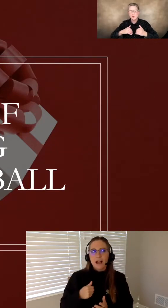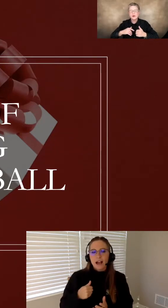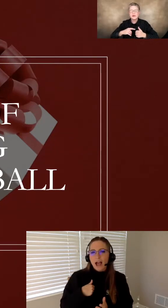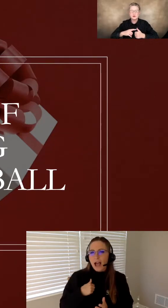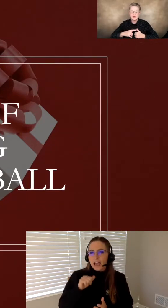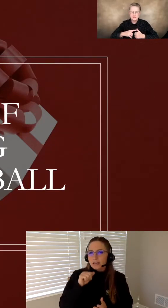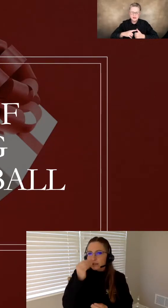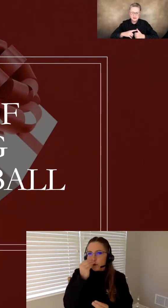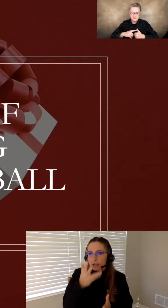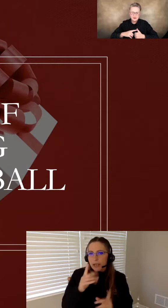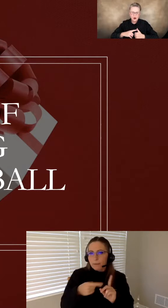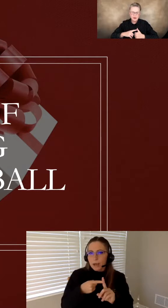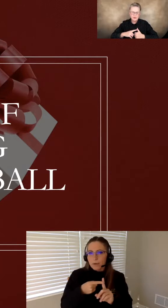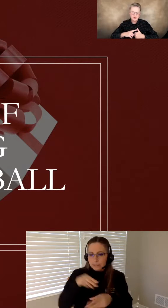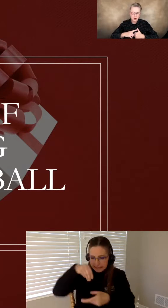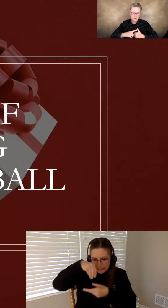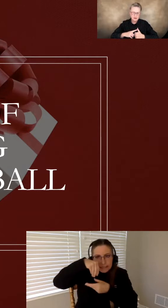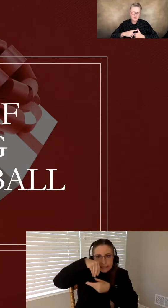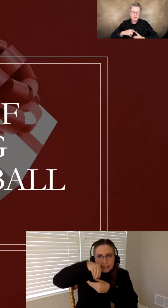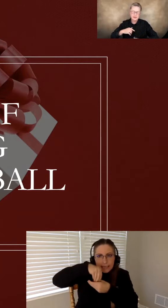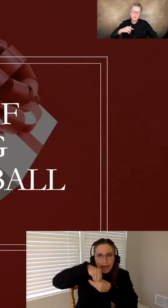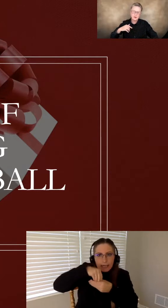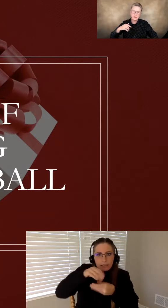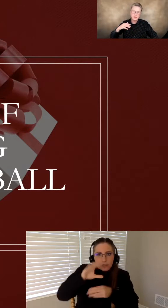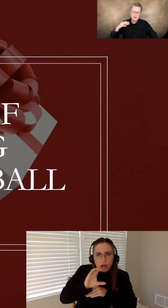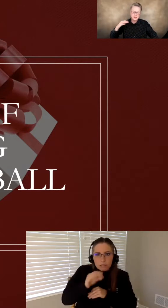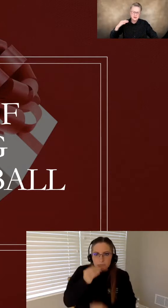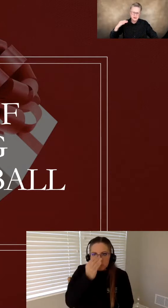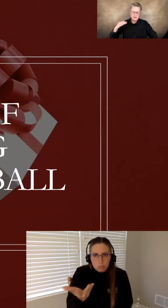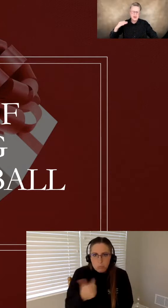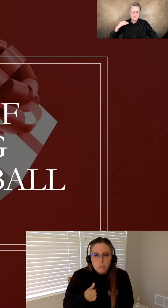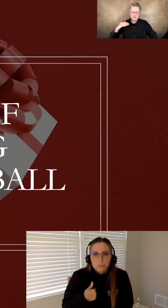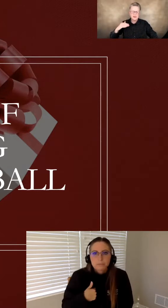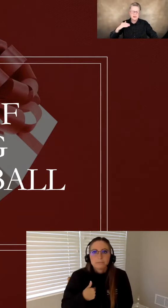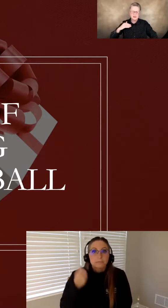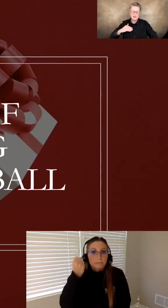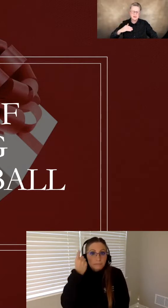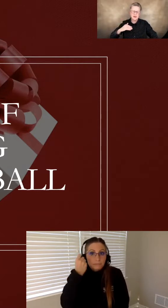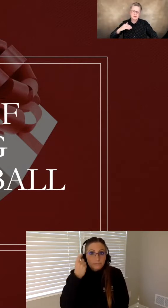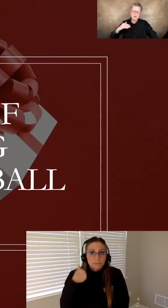what ingredients are in the chocolate for example this date this date this day this